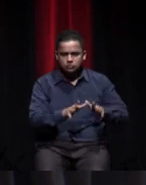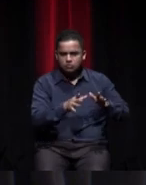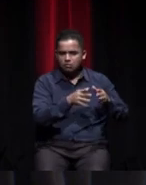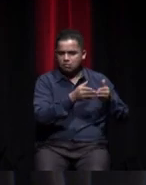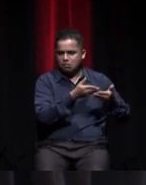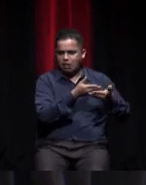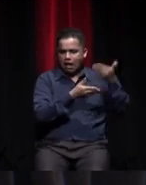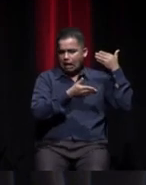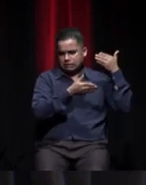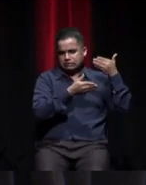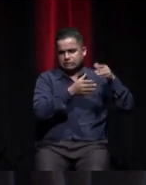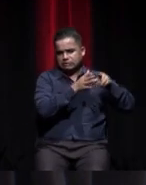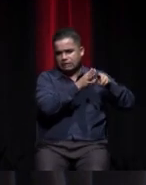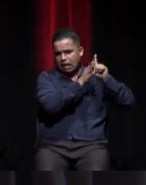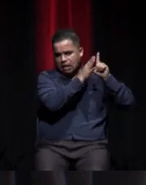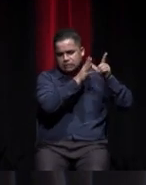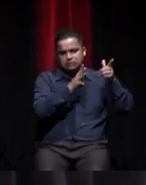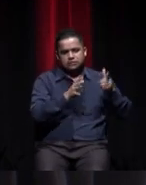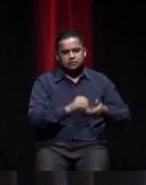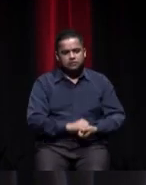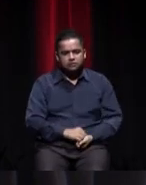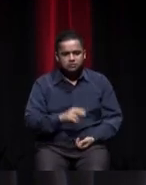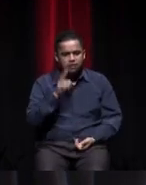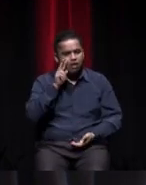that Lúcia Santaella had written